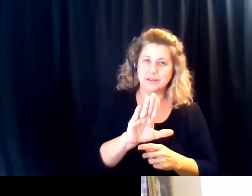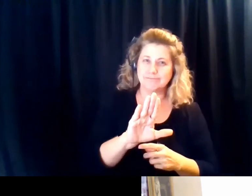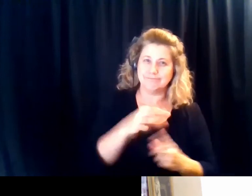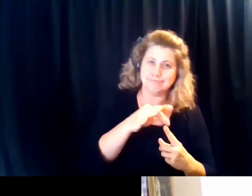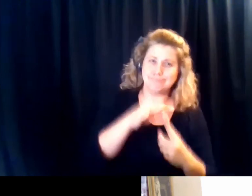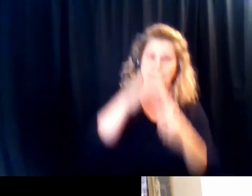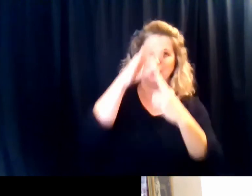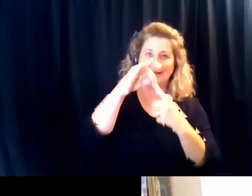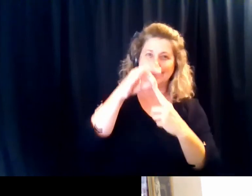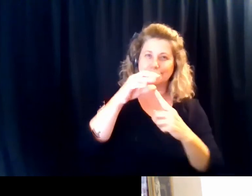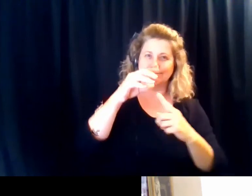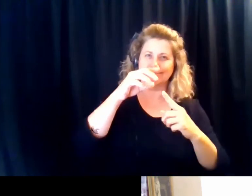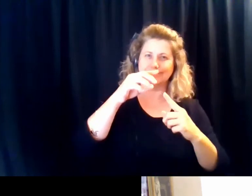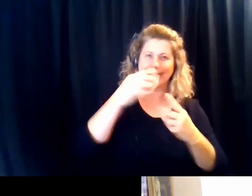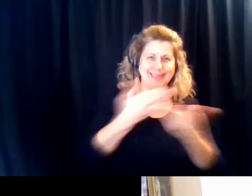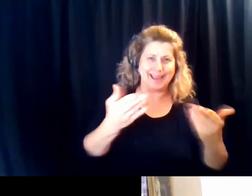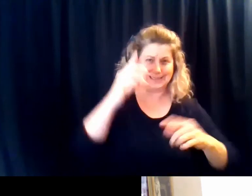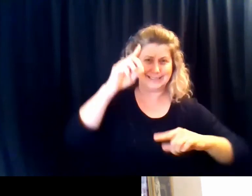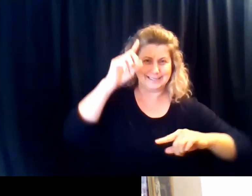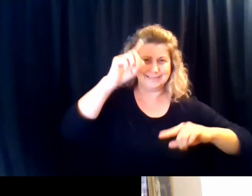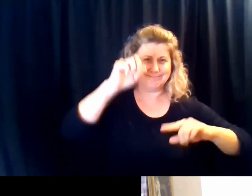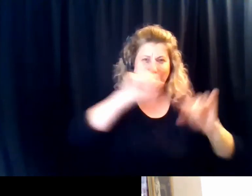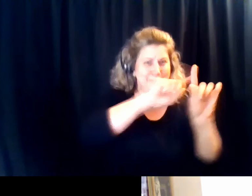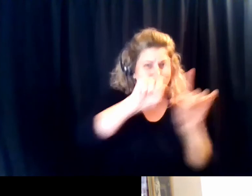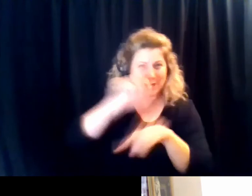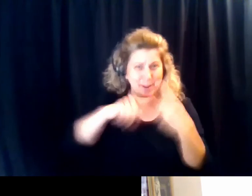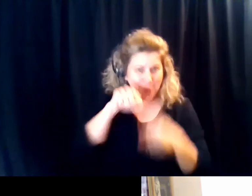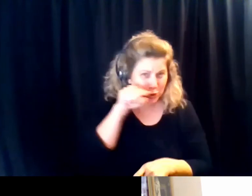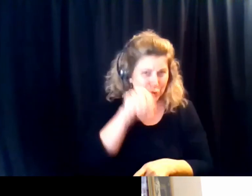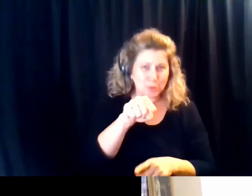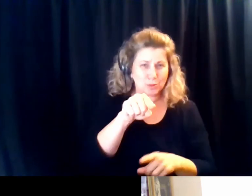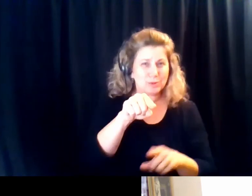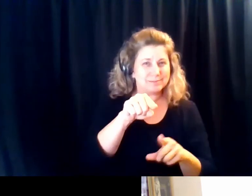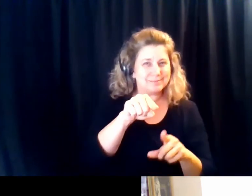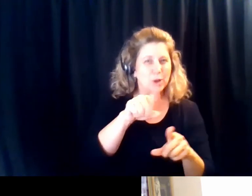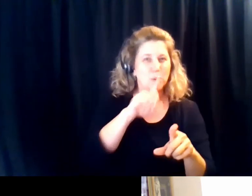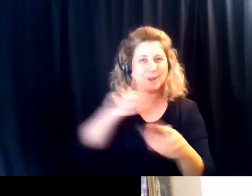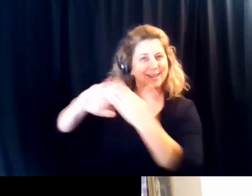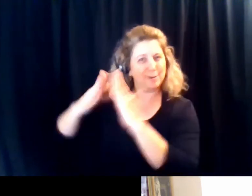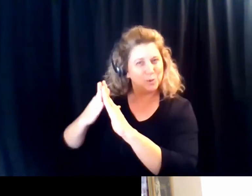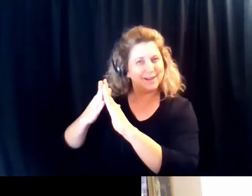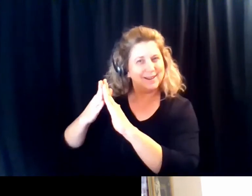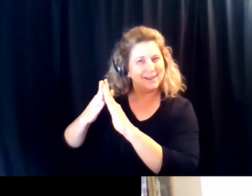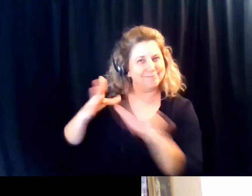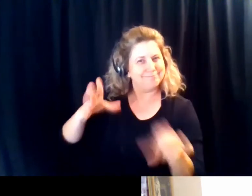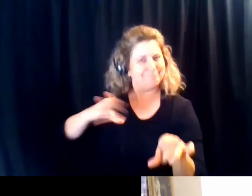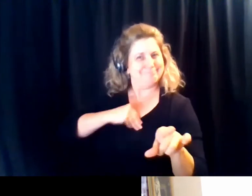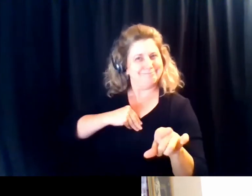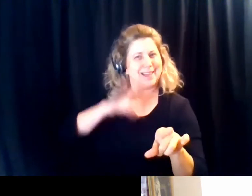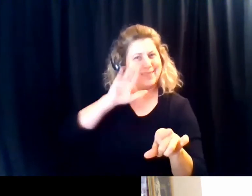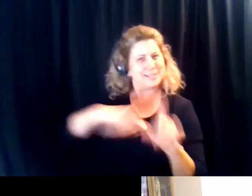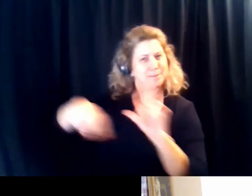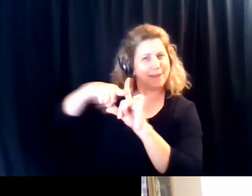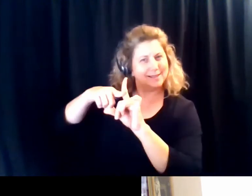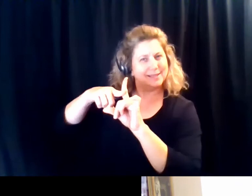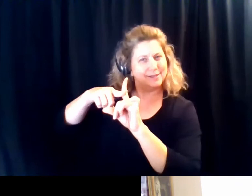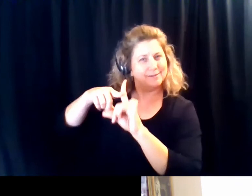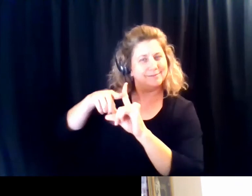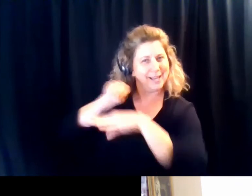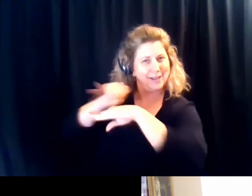Judith Heumann: We need to say that we need feel proud of who we are as a disabled person as a person with a disability. I feel like I don't want people taking